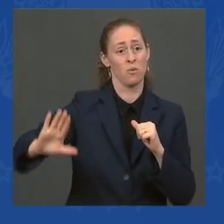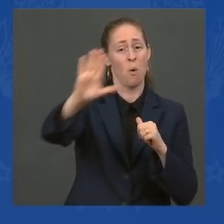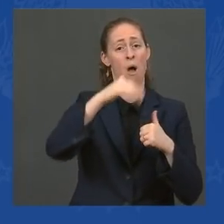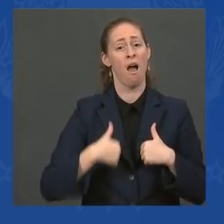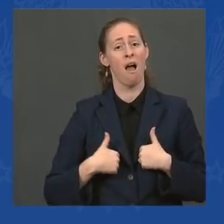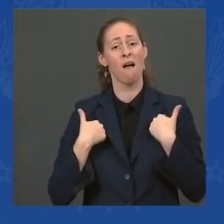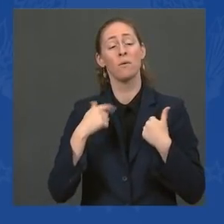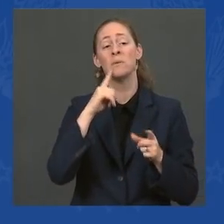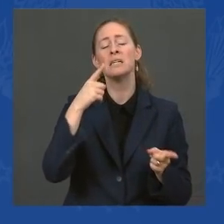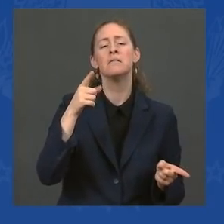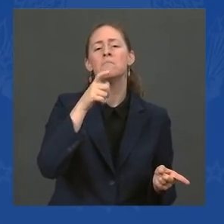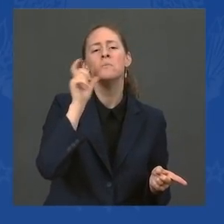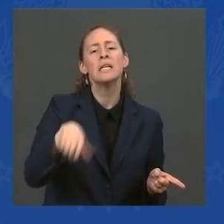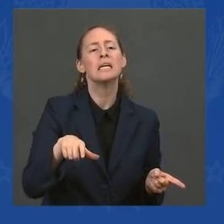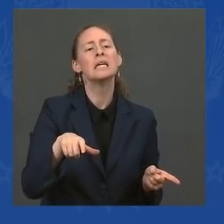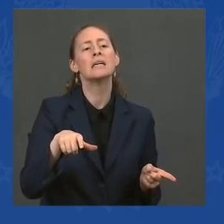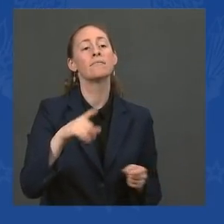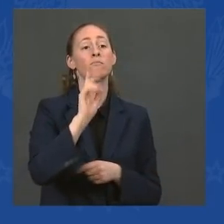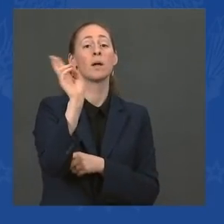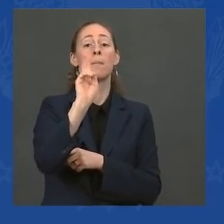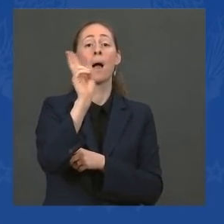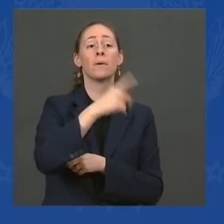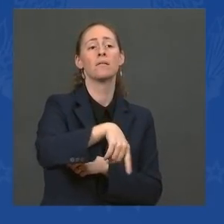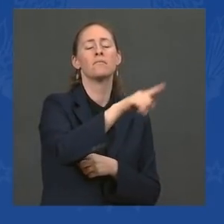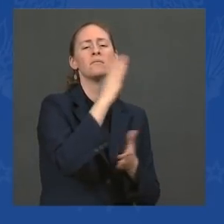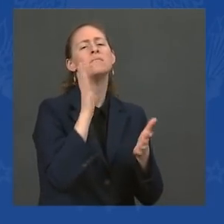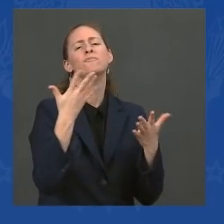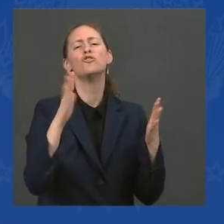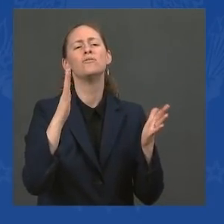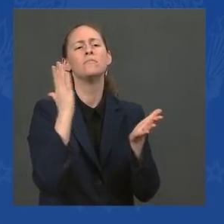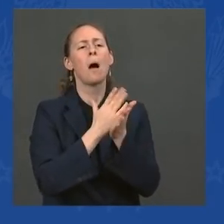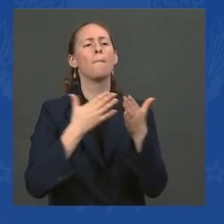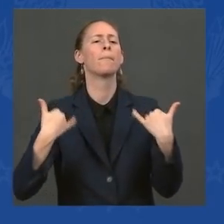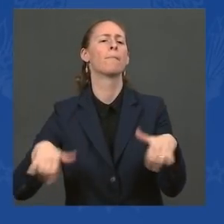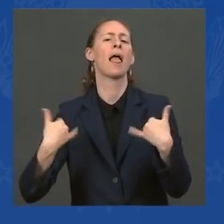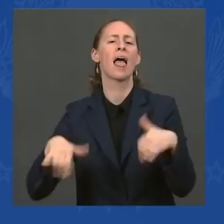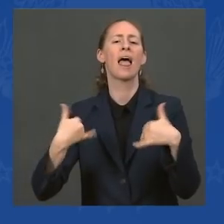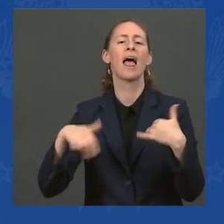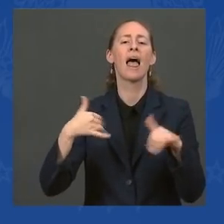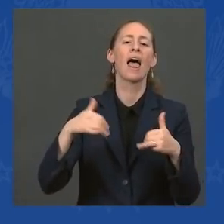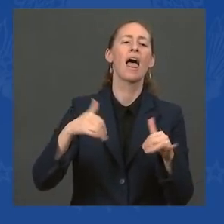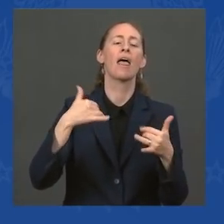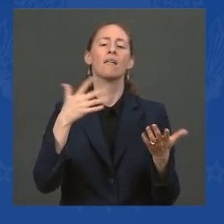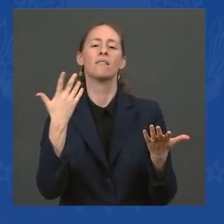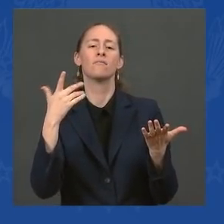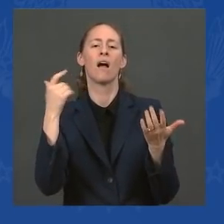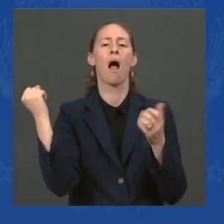My Republican friends need to stop playing Russian roulette with the U.S. economy. If they don't want to do the job,